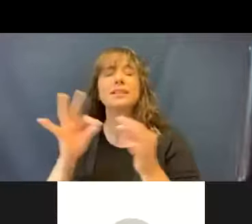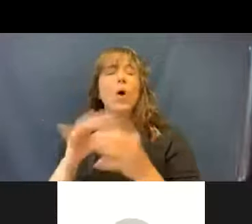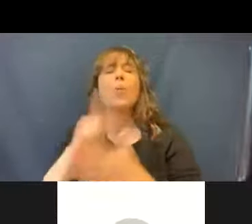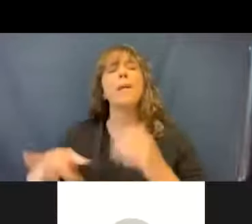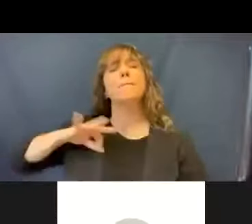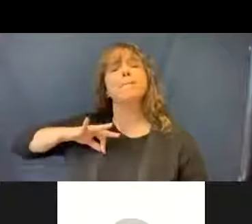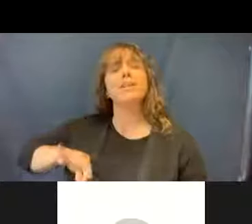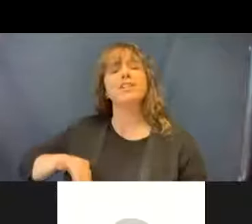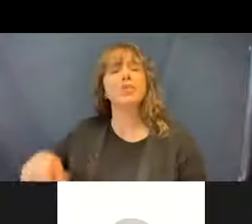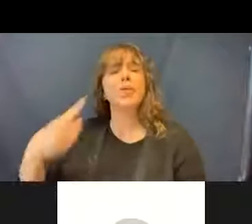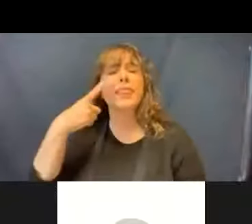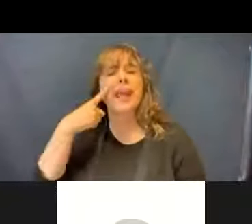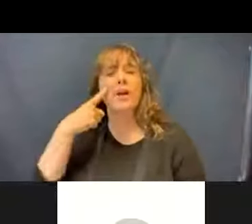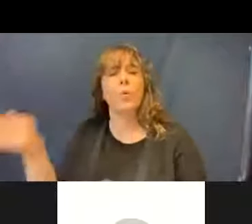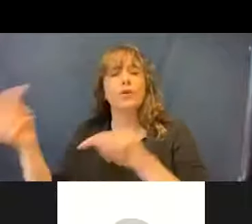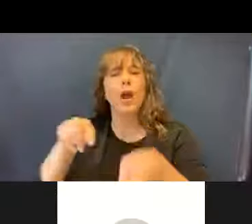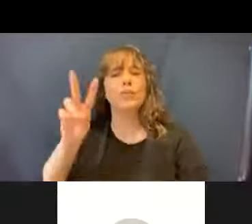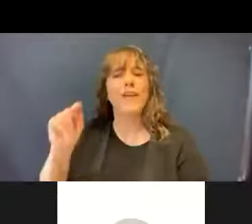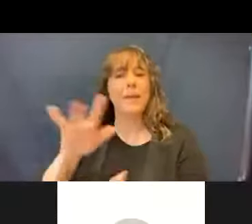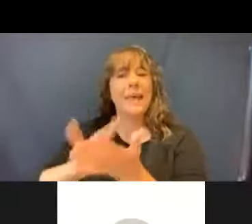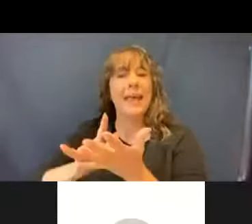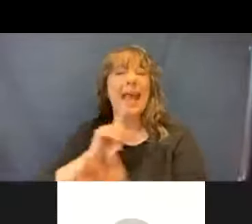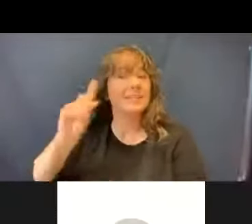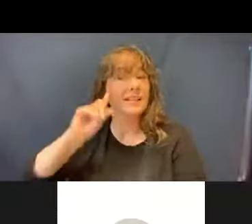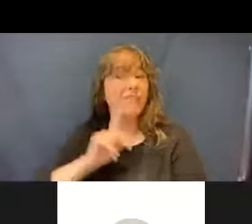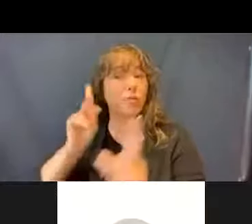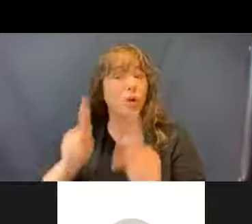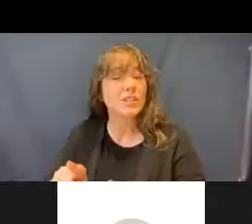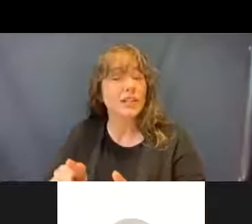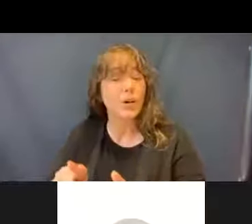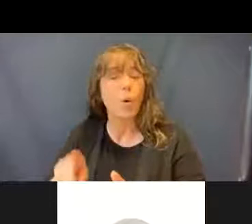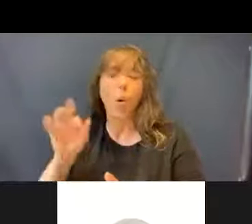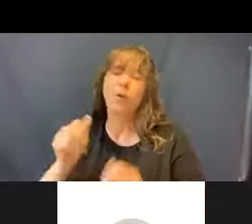think coming to vet med as a deaf person or with a hearing impairment provides?